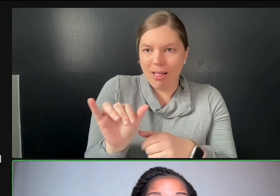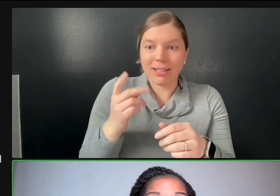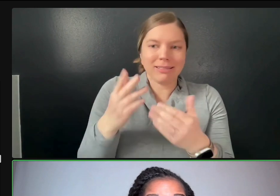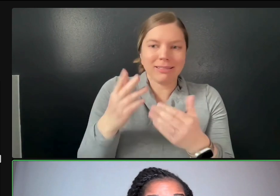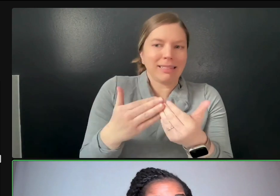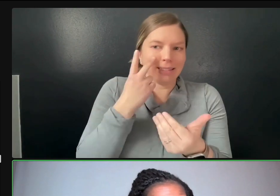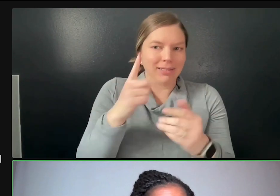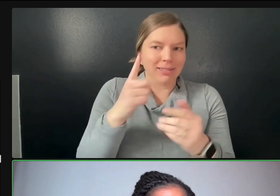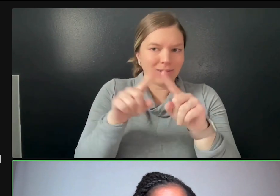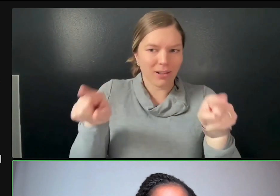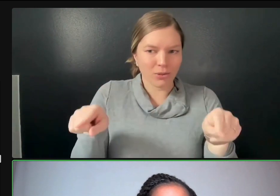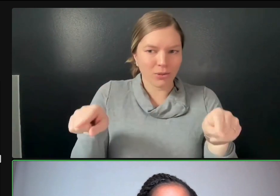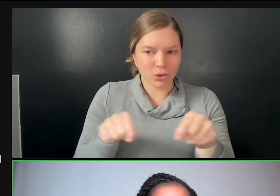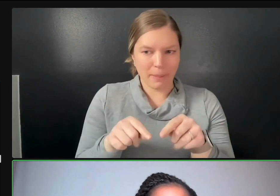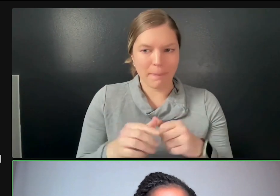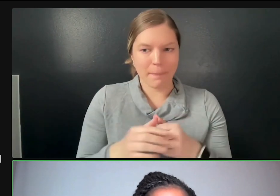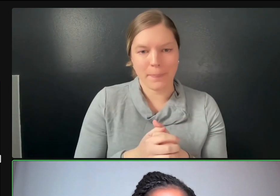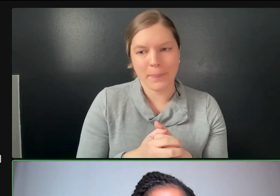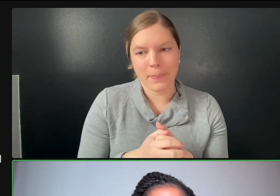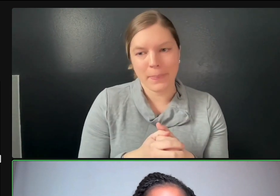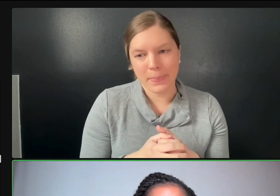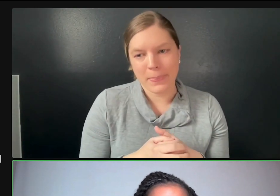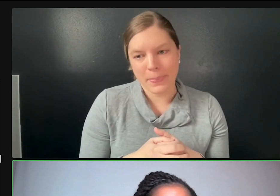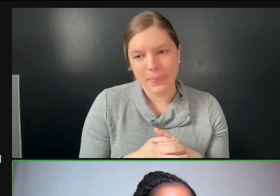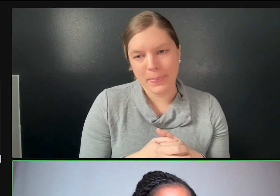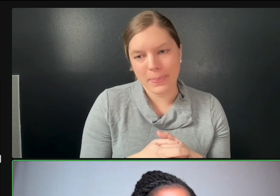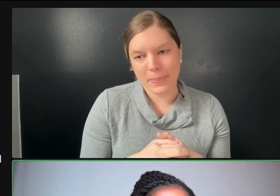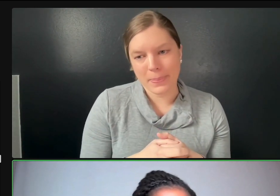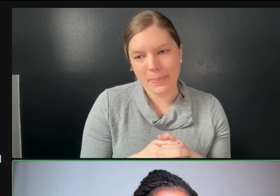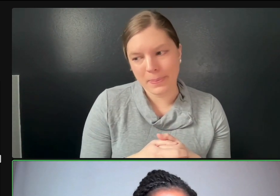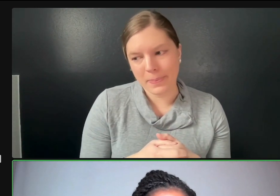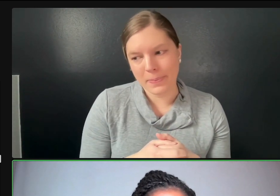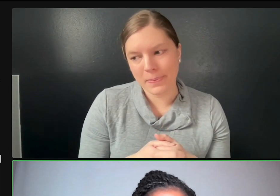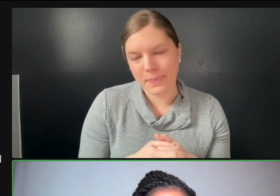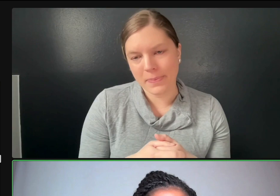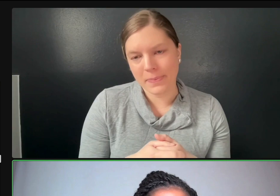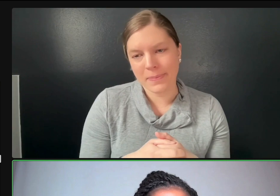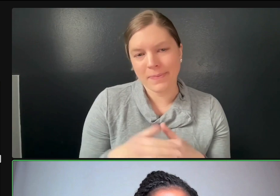This way, the live stream can be fully accessible and easily seen as well.